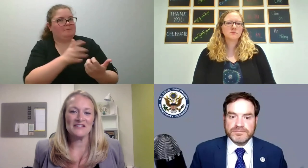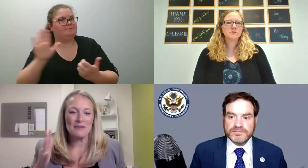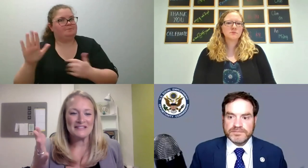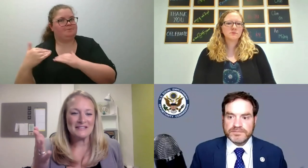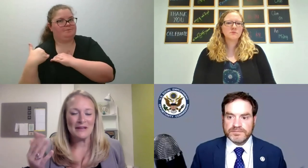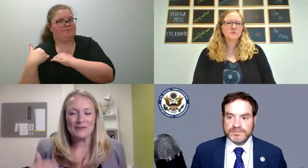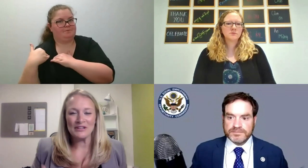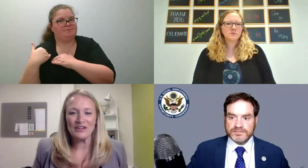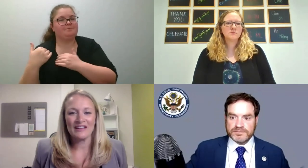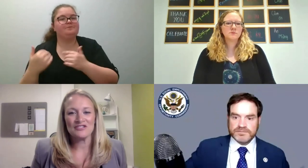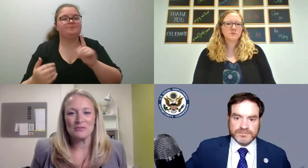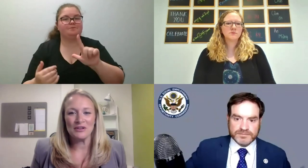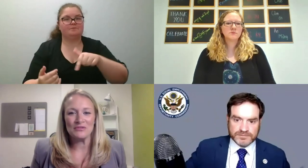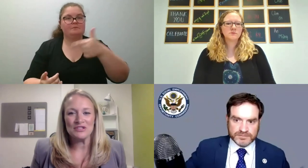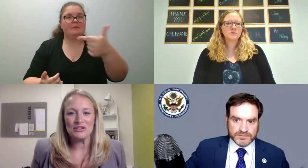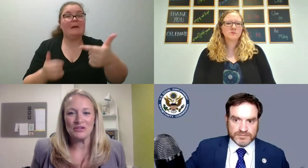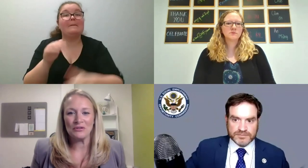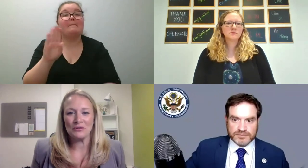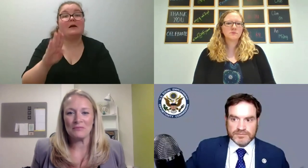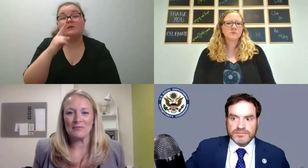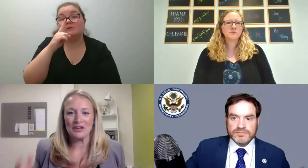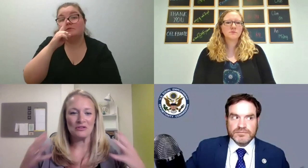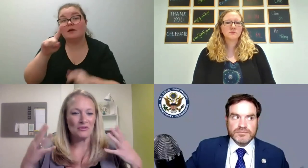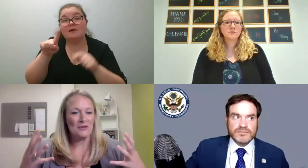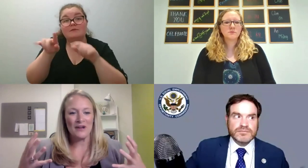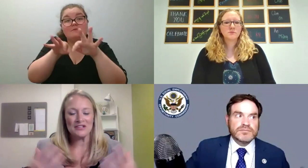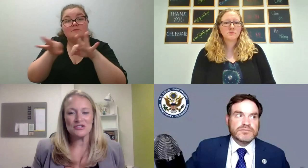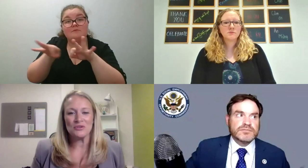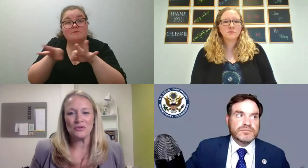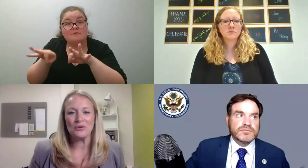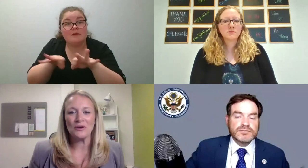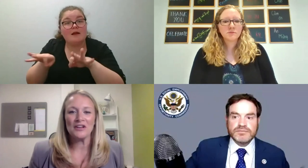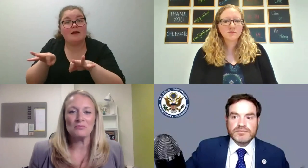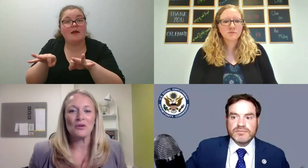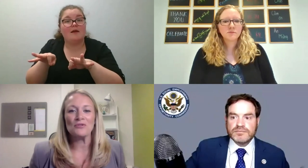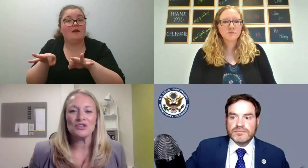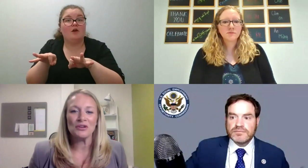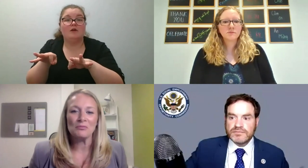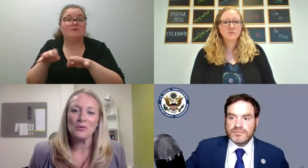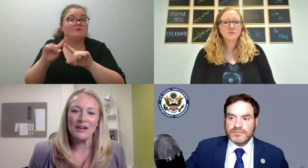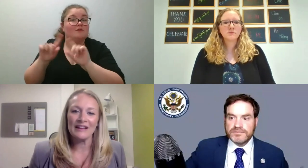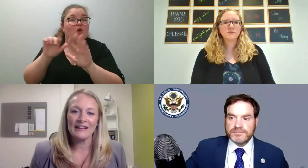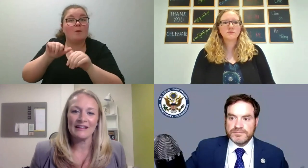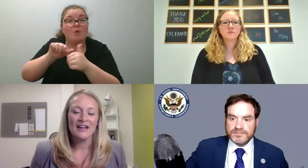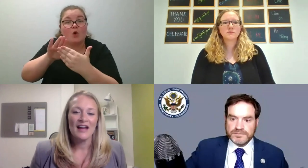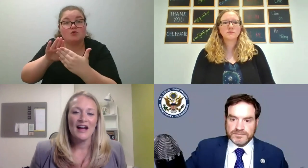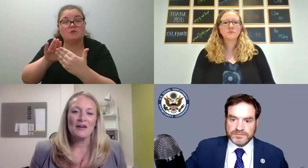And then Betsy, maybe you can contribute to maybe a great way to an approach an employee